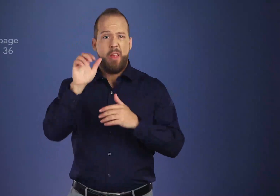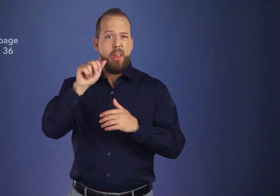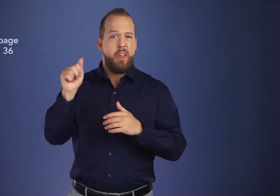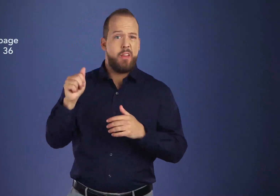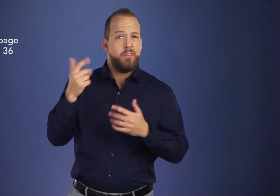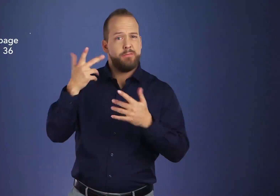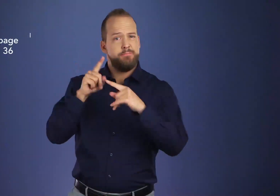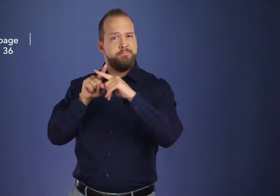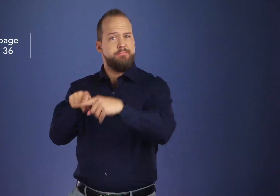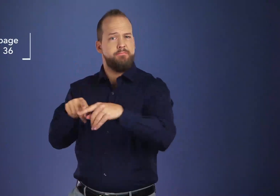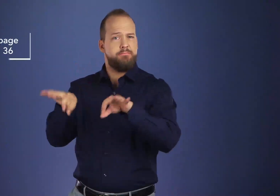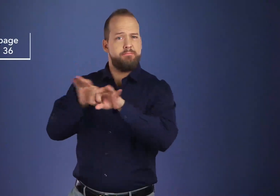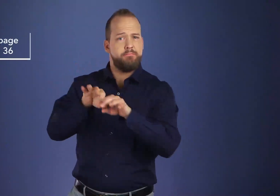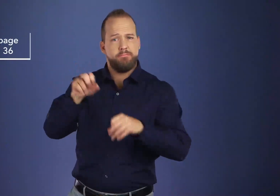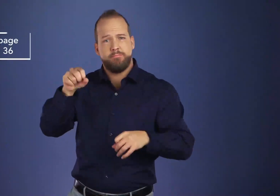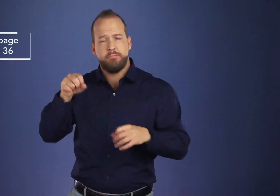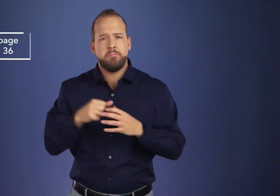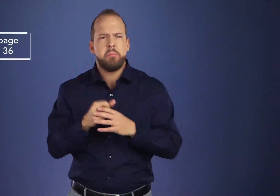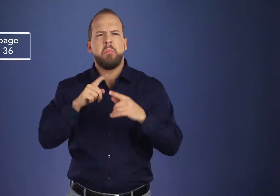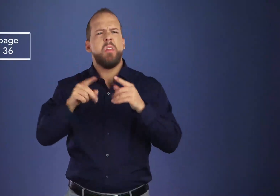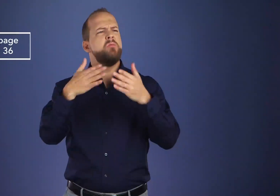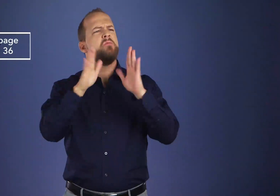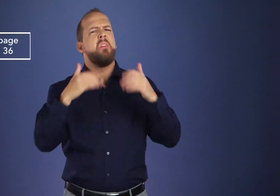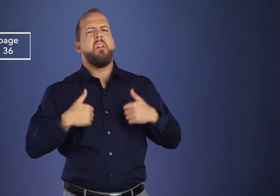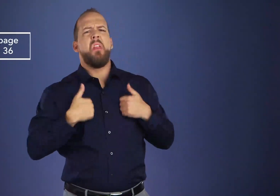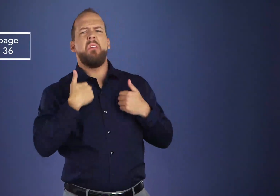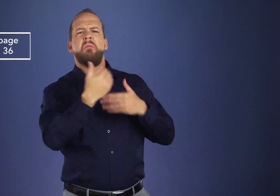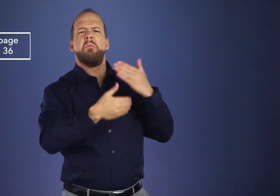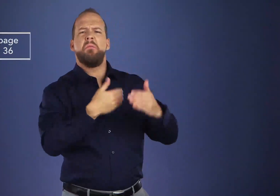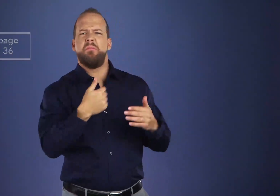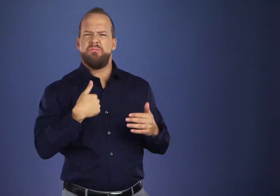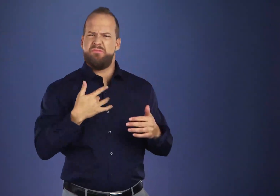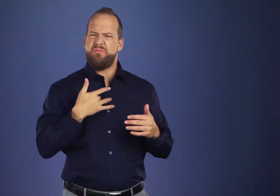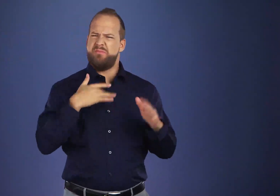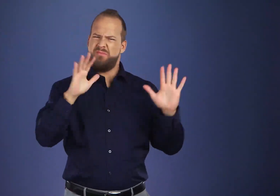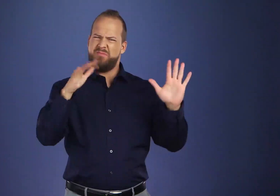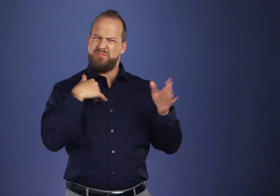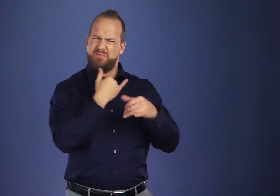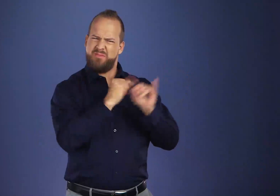“Yes, respecting alcohol, I guess I have to be dependent upon A.A.,